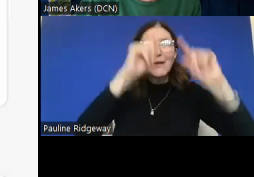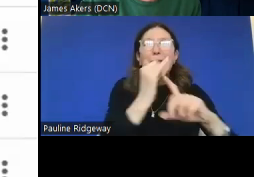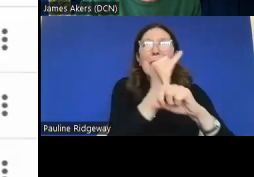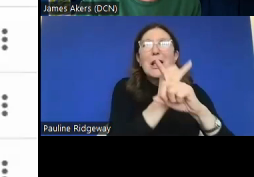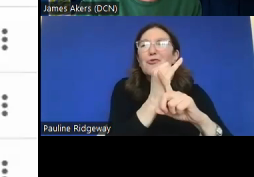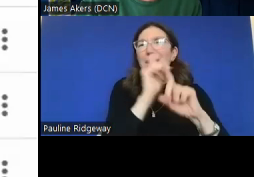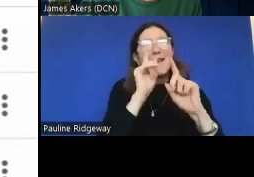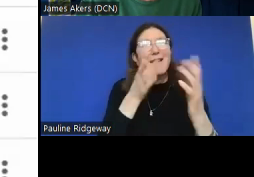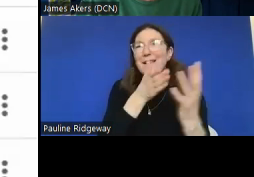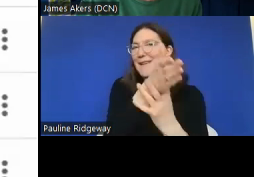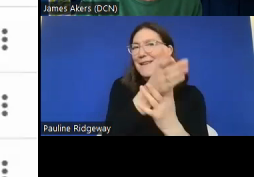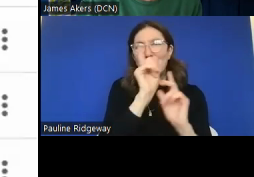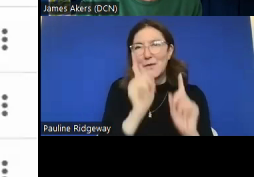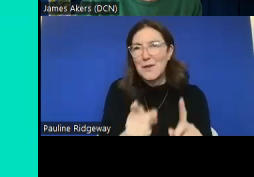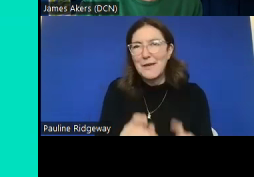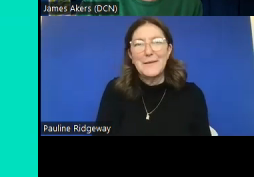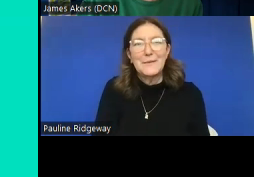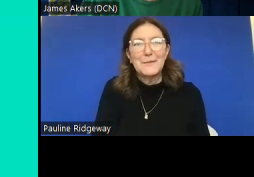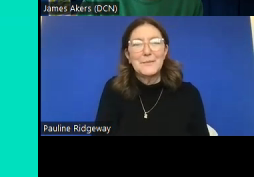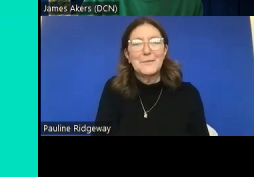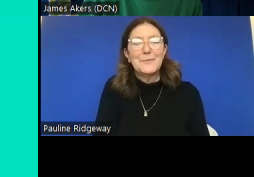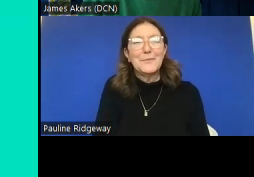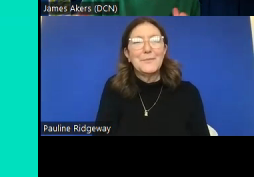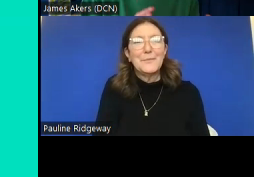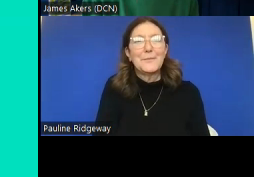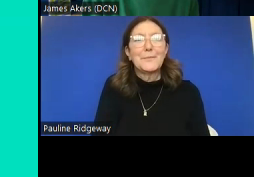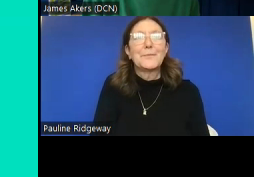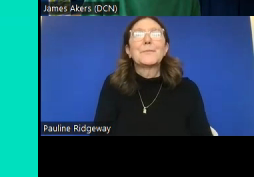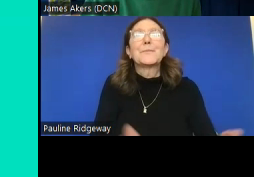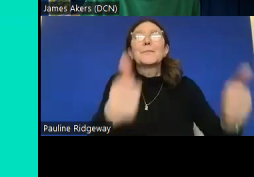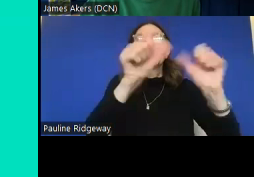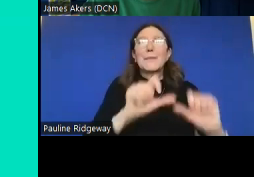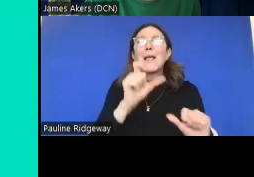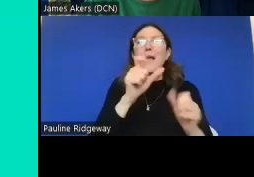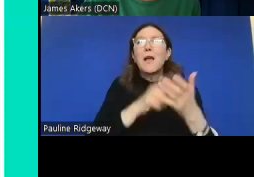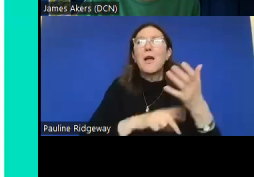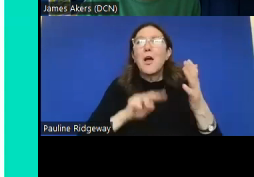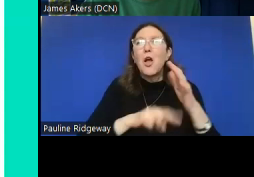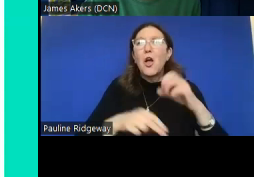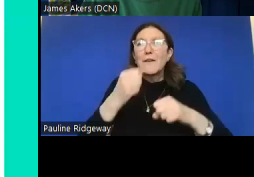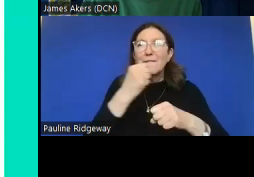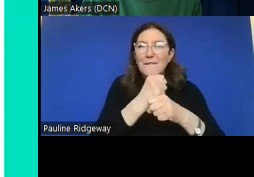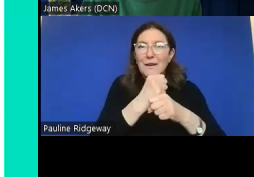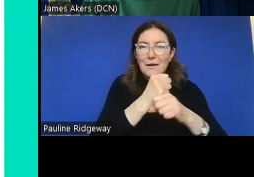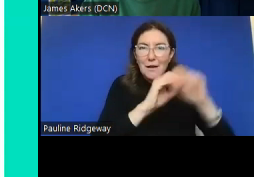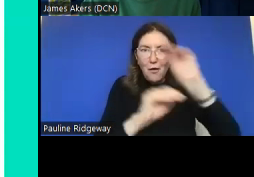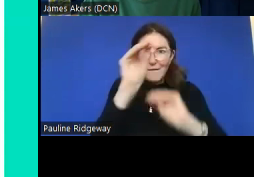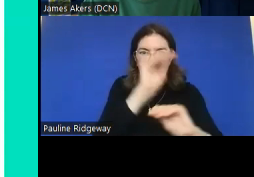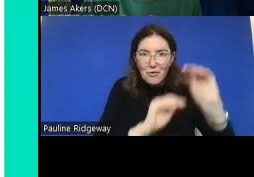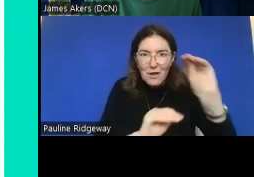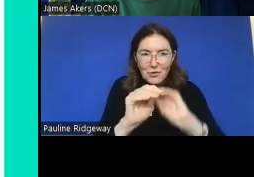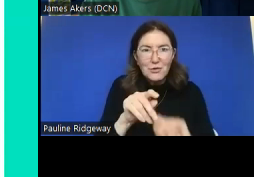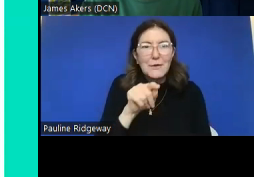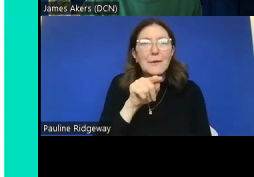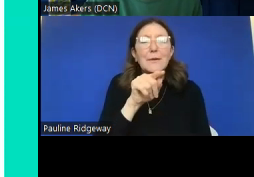Just go ahead. Over to configuration. These are some of the recommended configurations